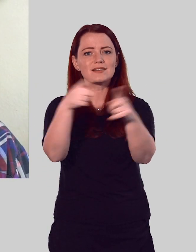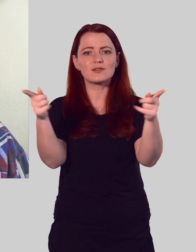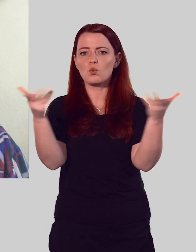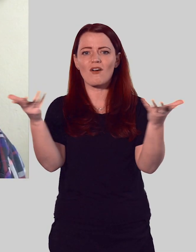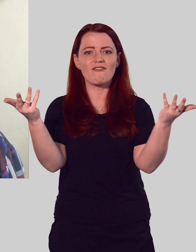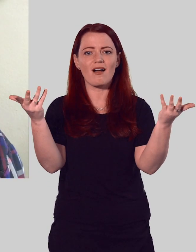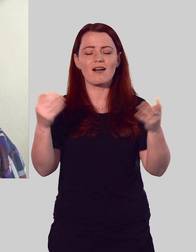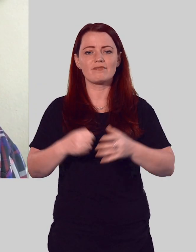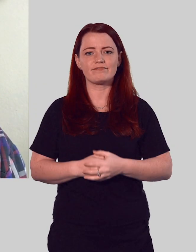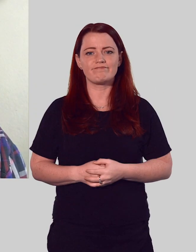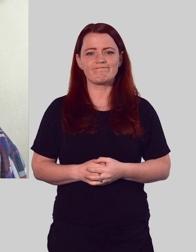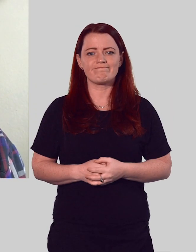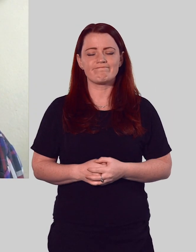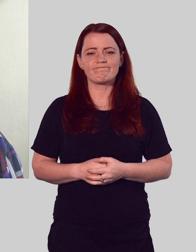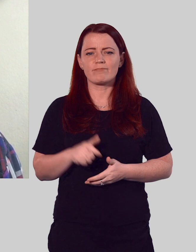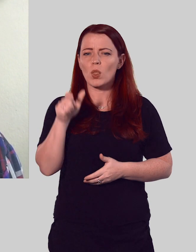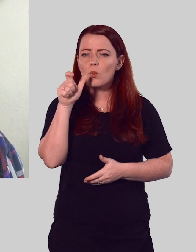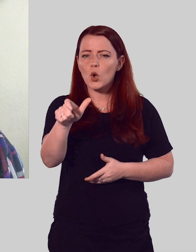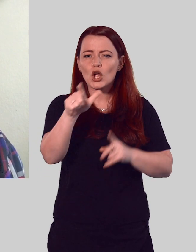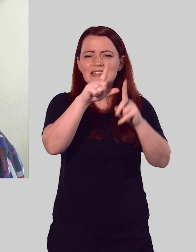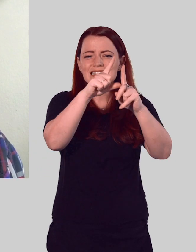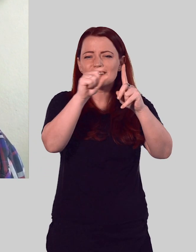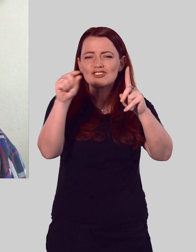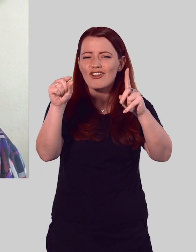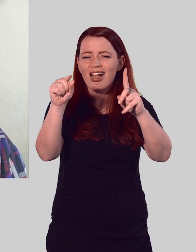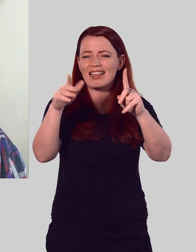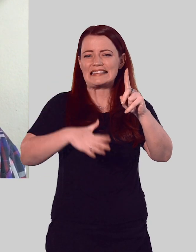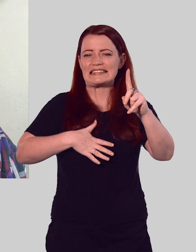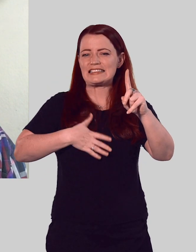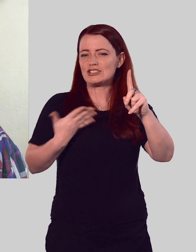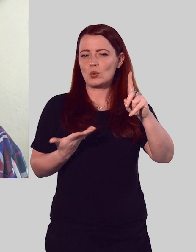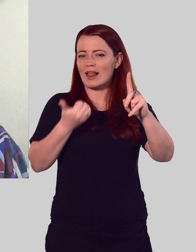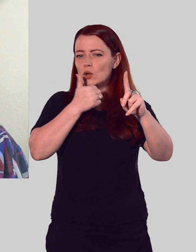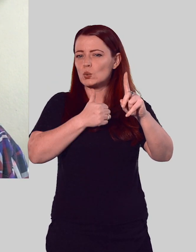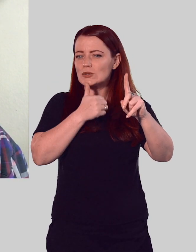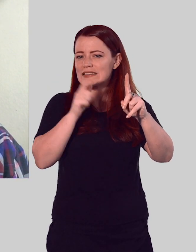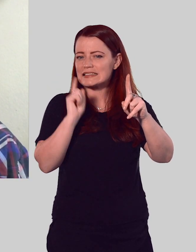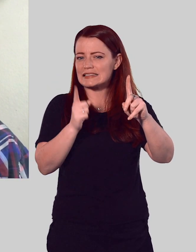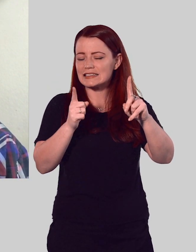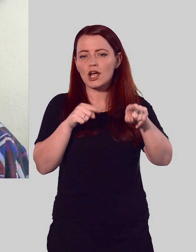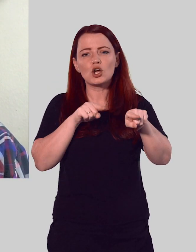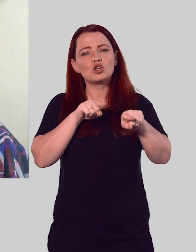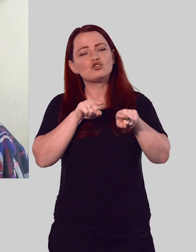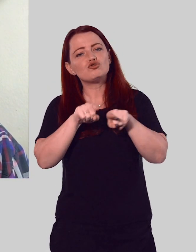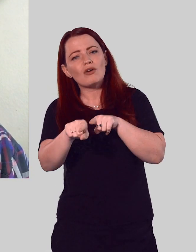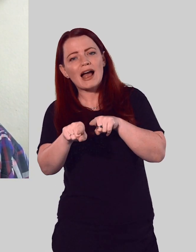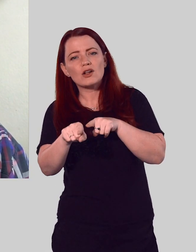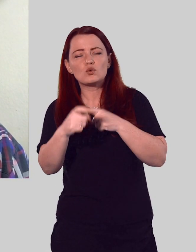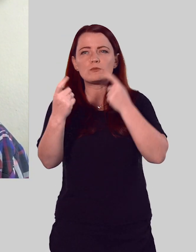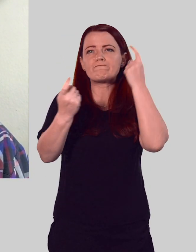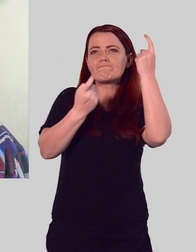I don't like using the words digital to define a project but rather try to recognise what it is the digital is